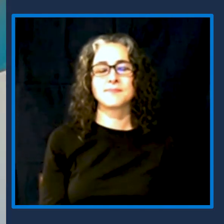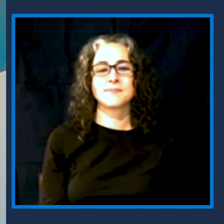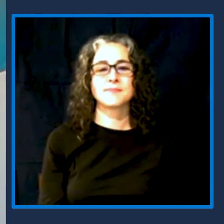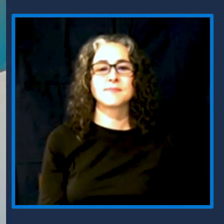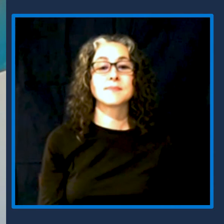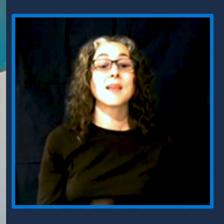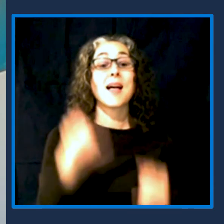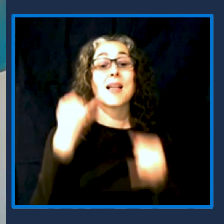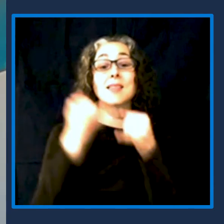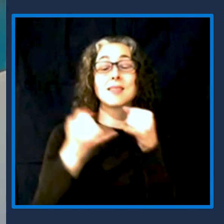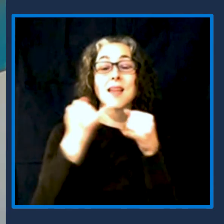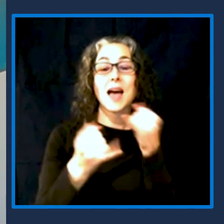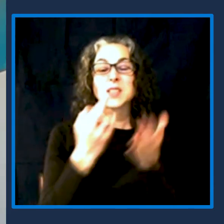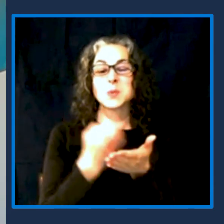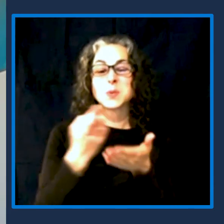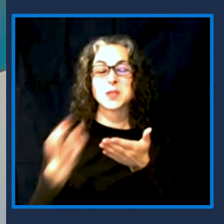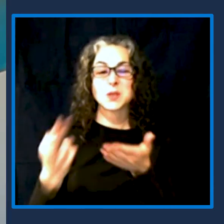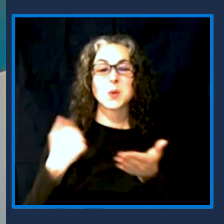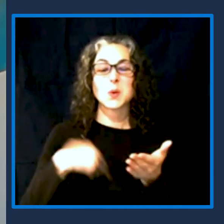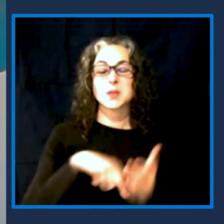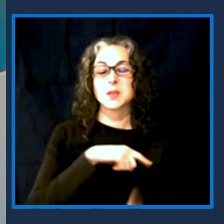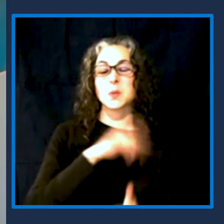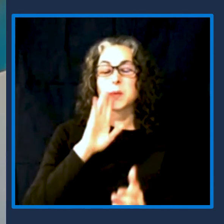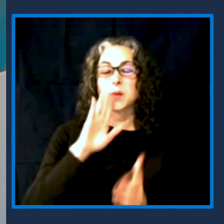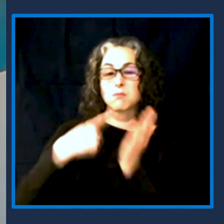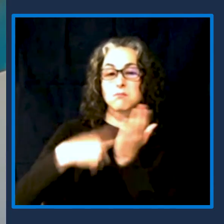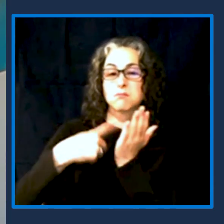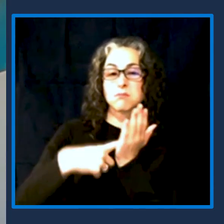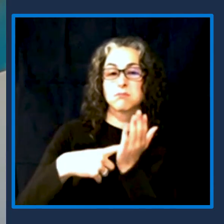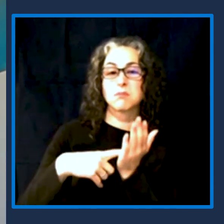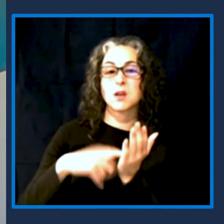through some resources and rachel's going to be talking about some of these interactive guides